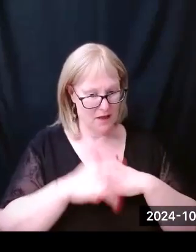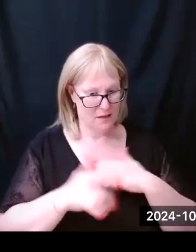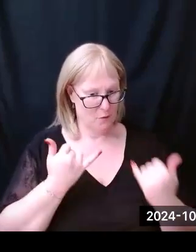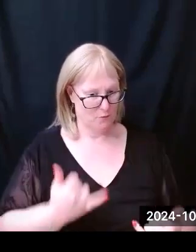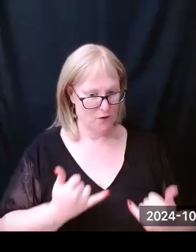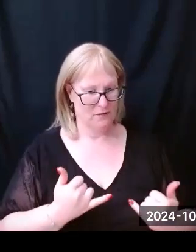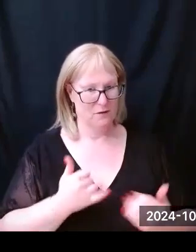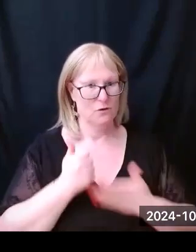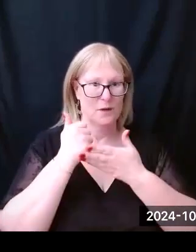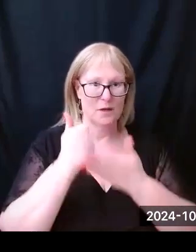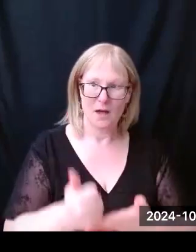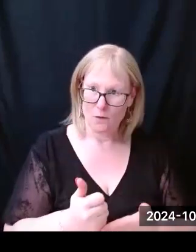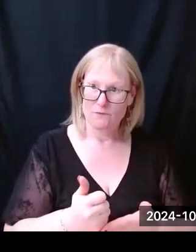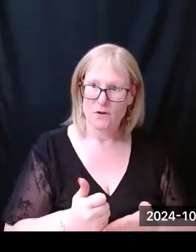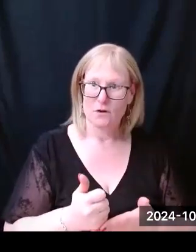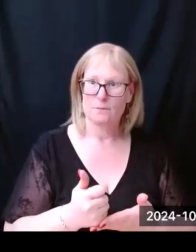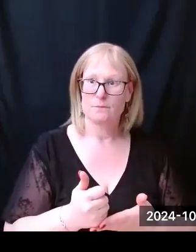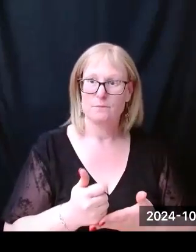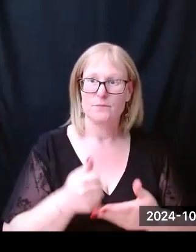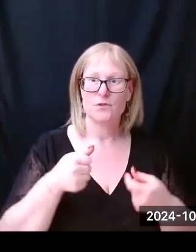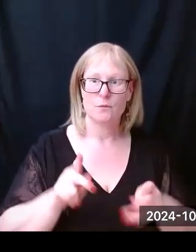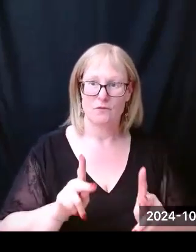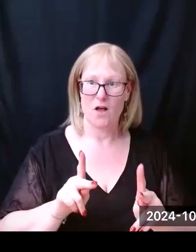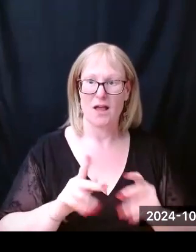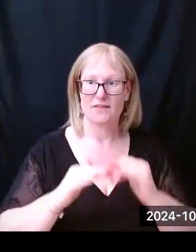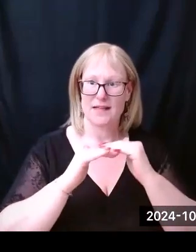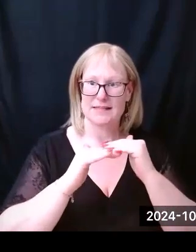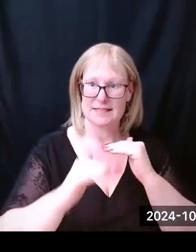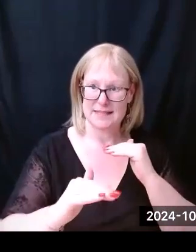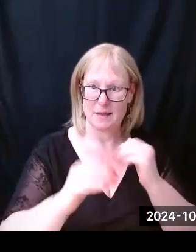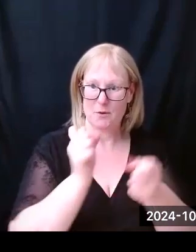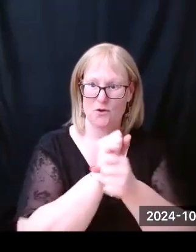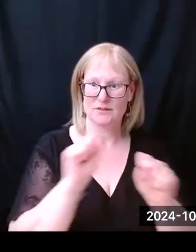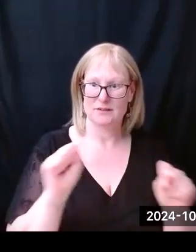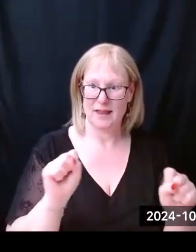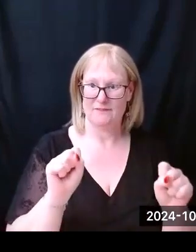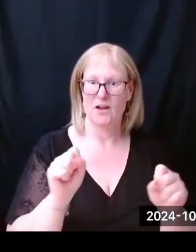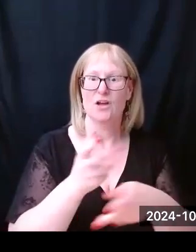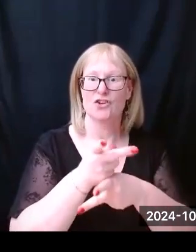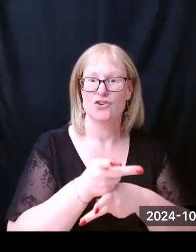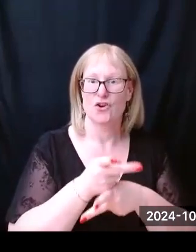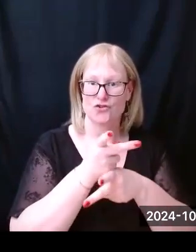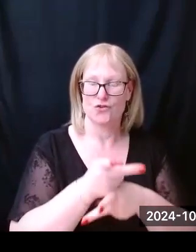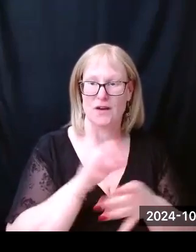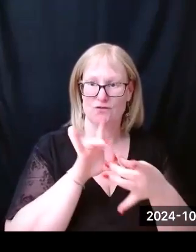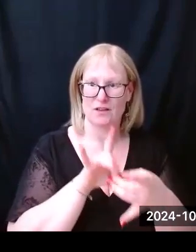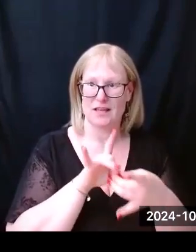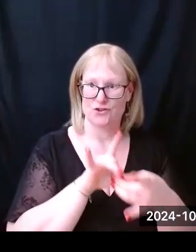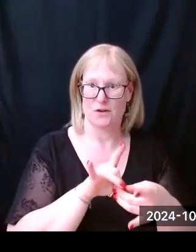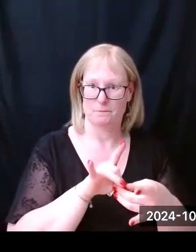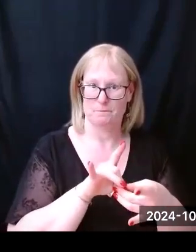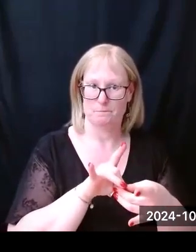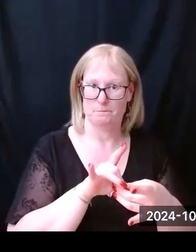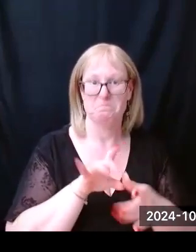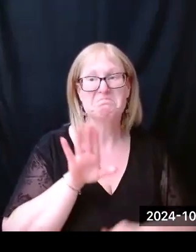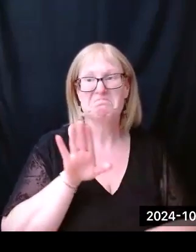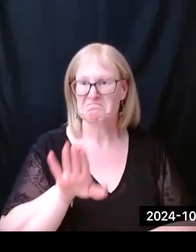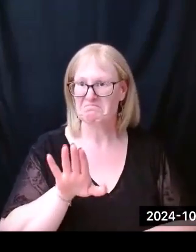to provide that stable, safe, nurturing relationship. It's OK if you need a moment. It's OK if you need a breather.